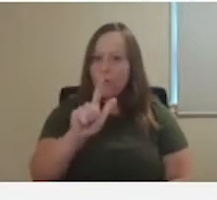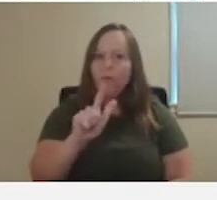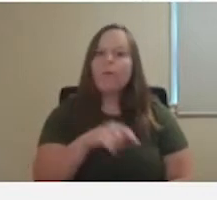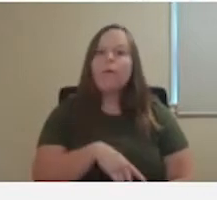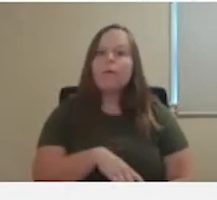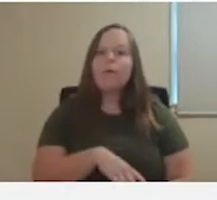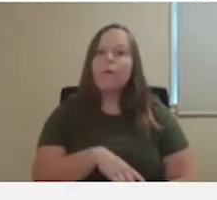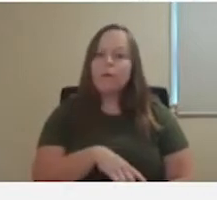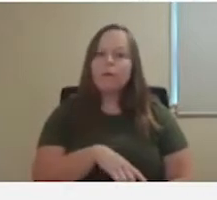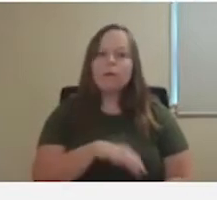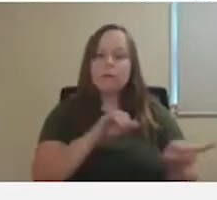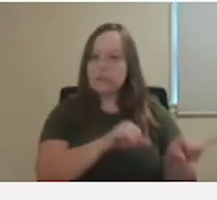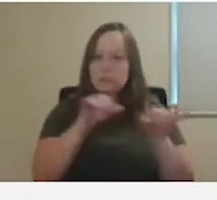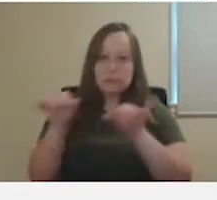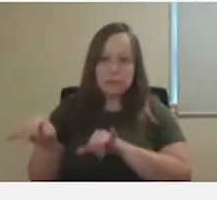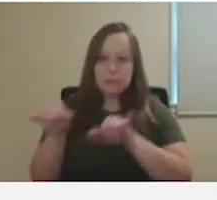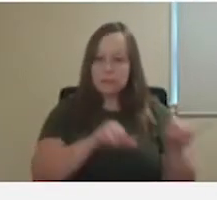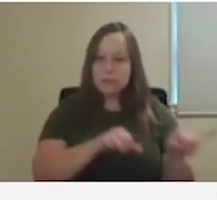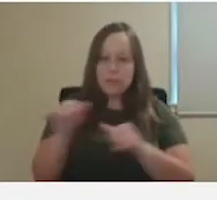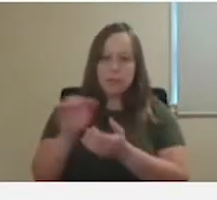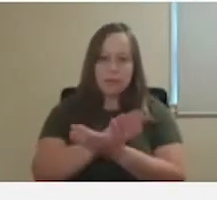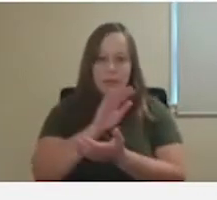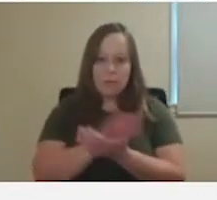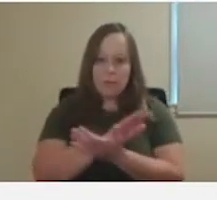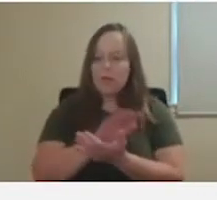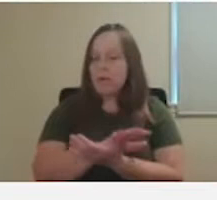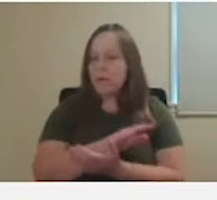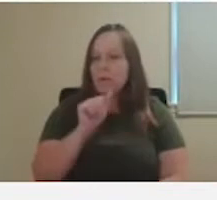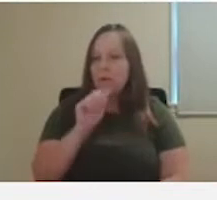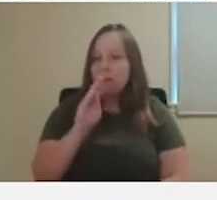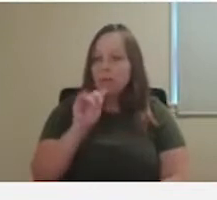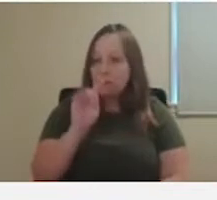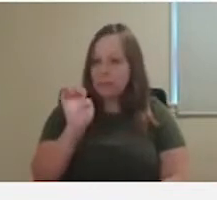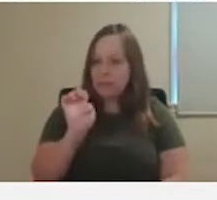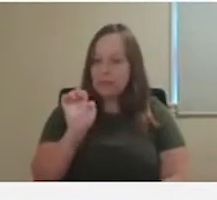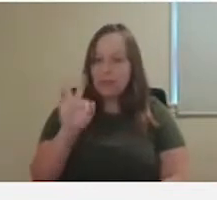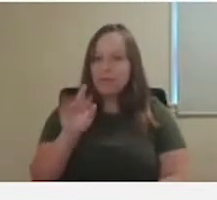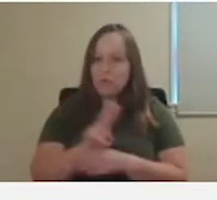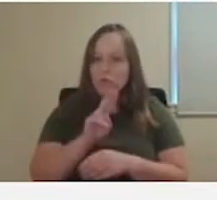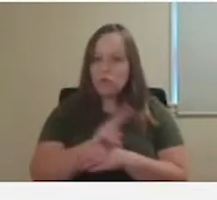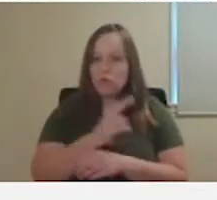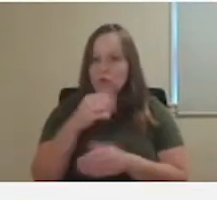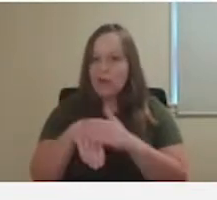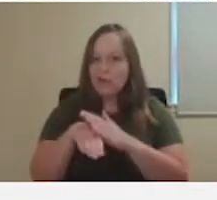And same as the paper absentee ballot-- if you used an accessible absentee ballot